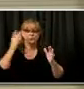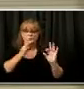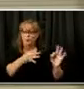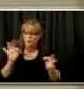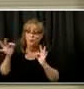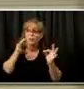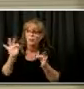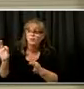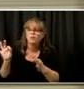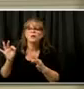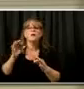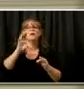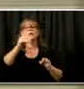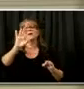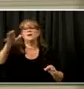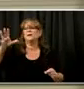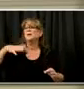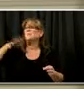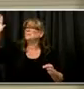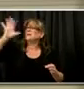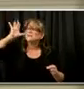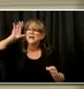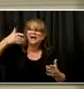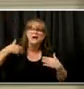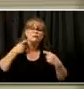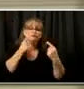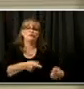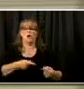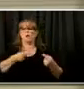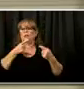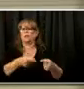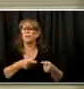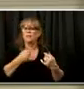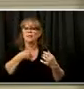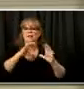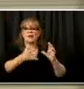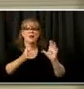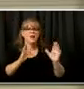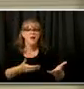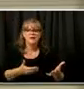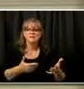the changes and challenges of trying to be parent breadwinner counselor and teacher while i don't